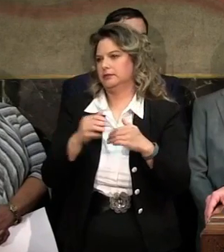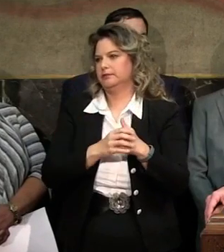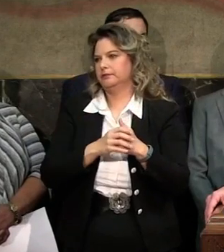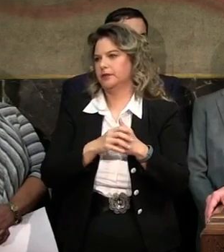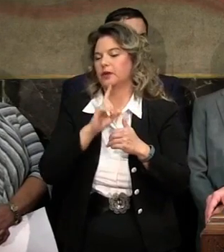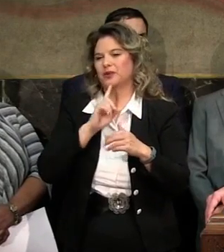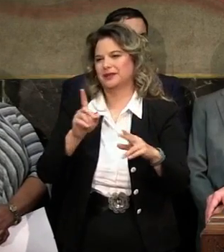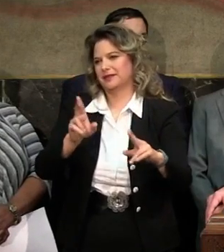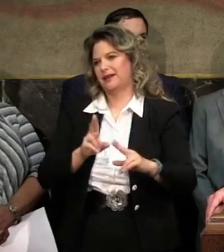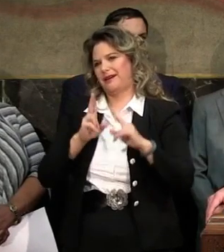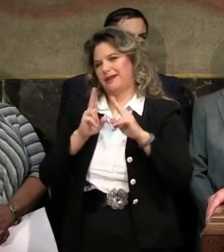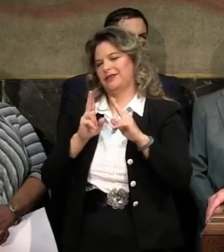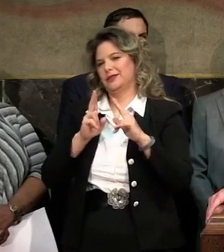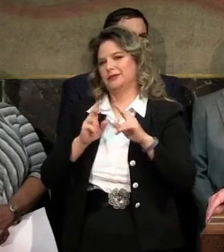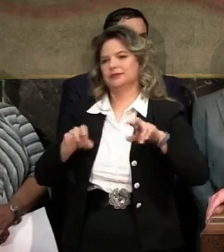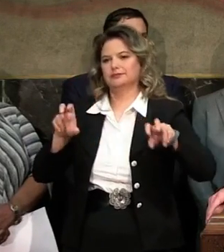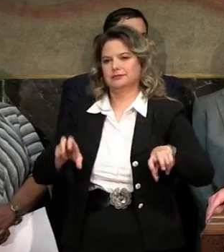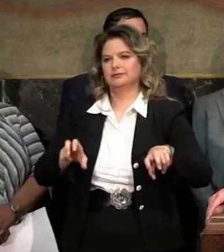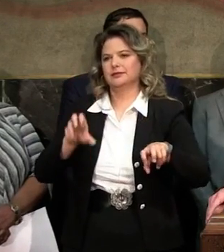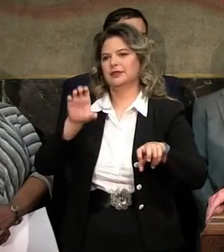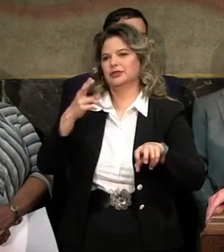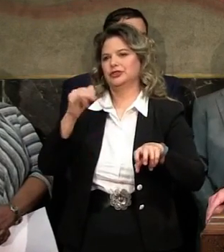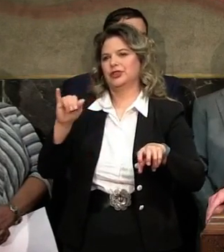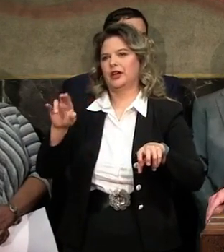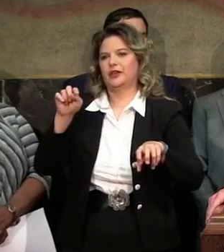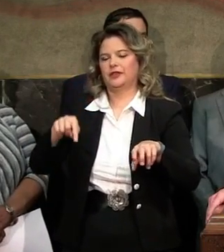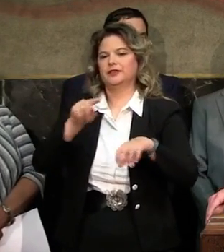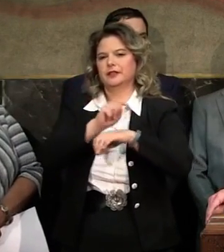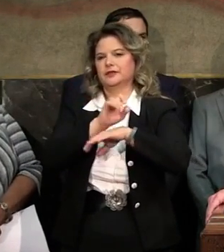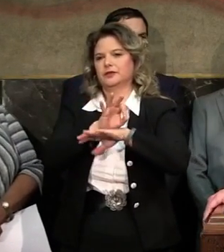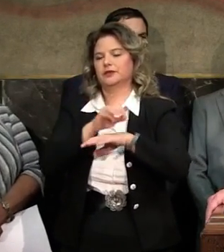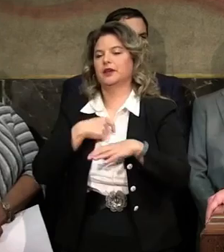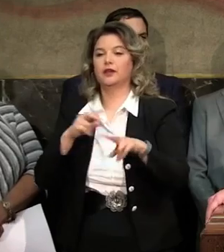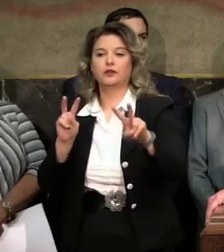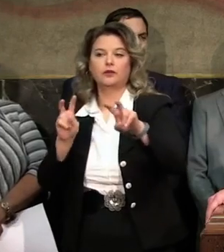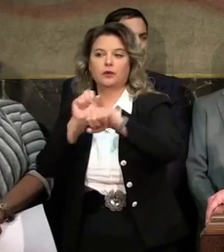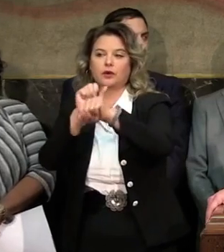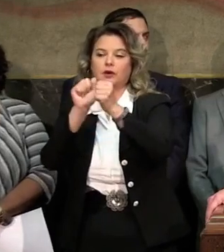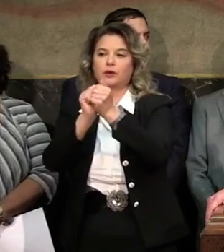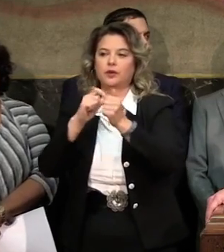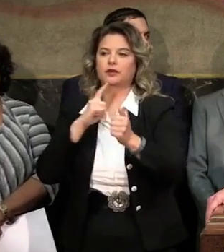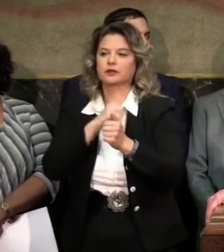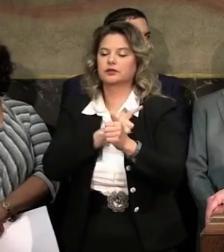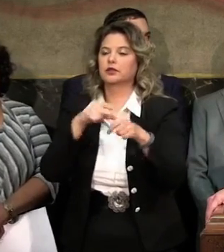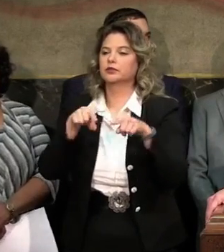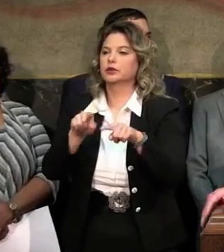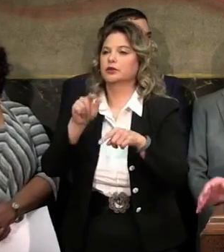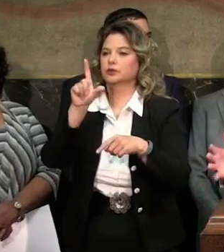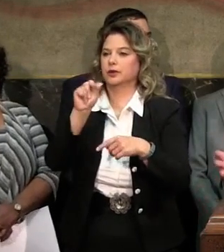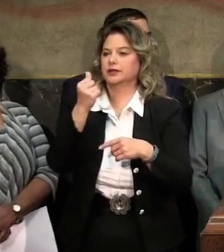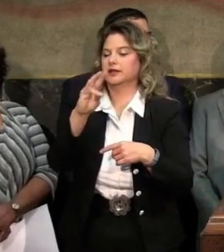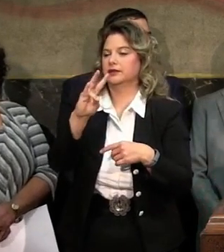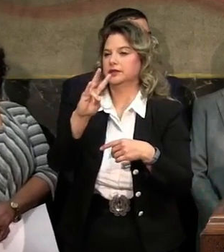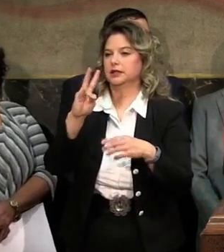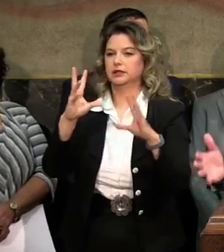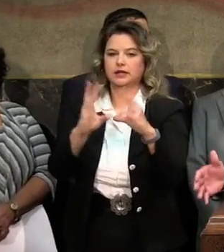share this task force I look forward to working with the legislature during the 2017 session and to working with you all